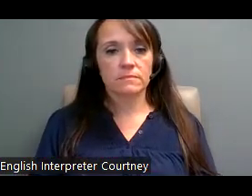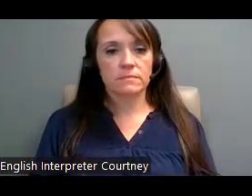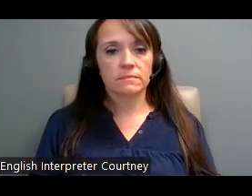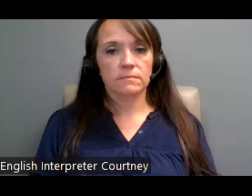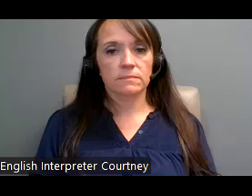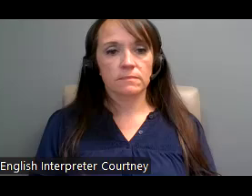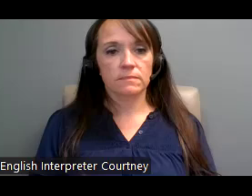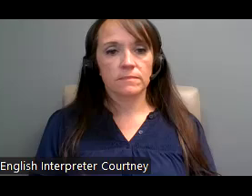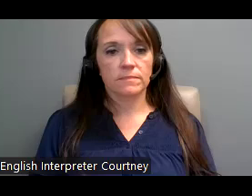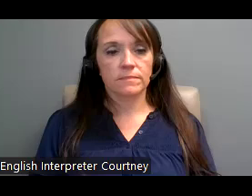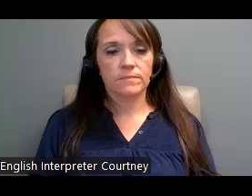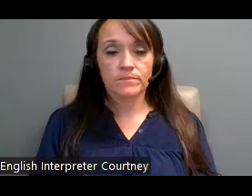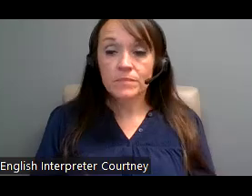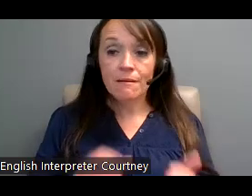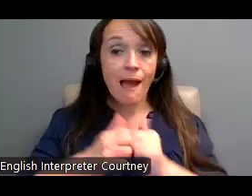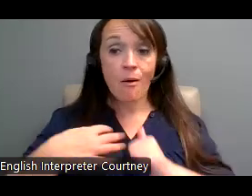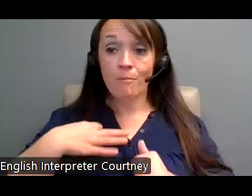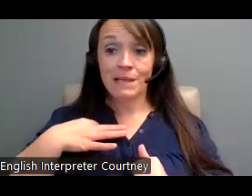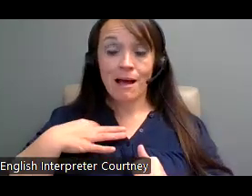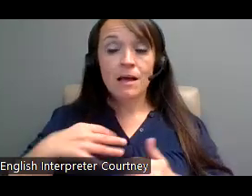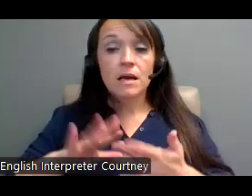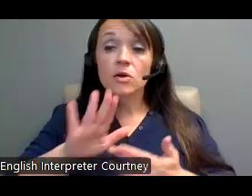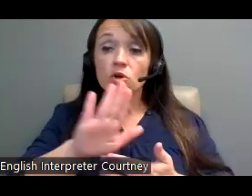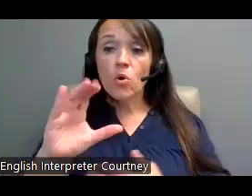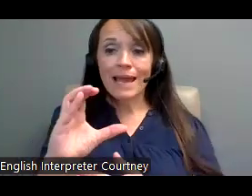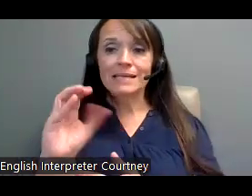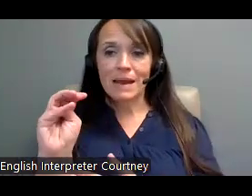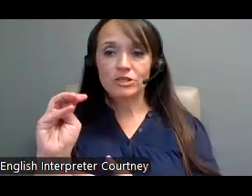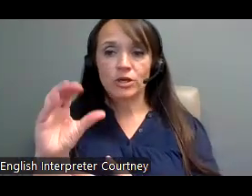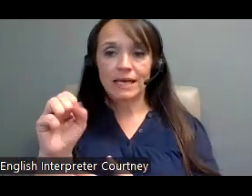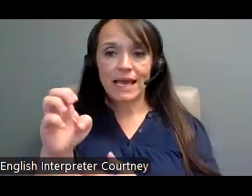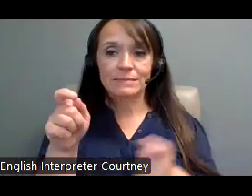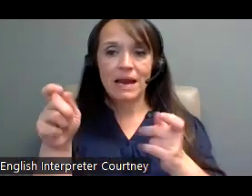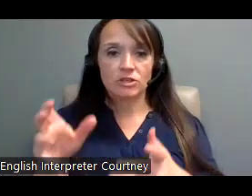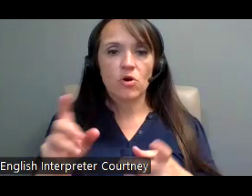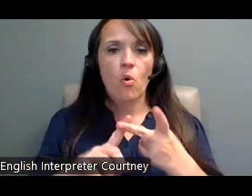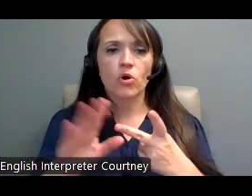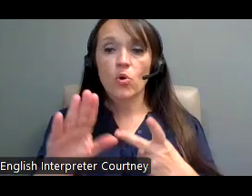your case manager or early intervention and tell them you would like to apply for the waiver.